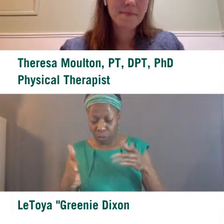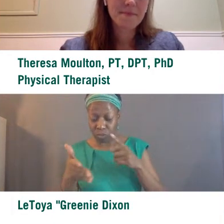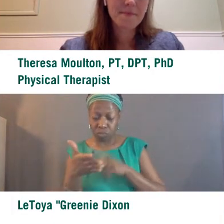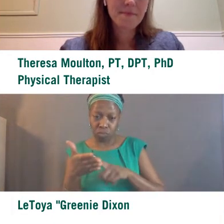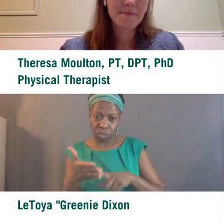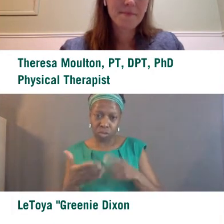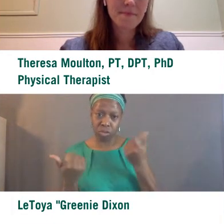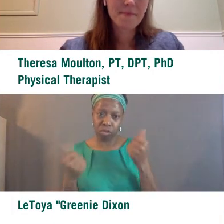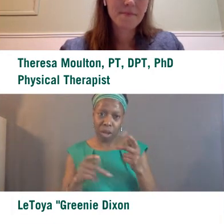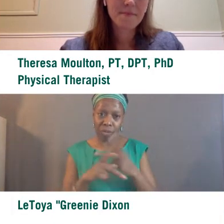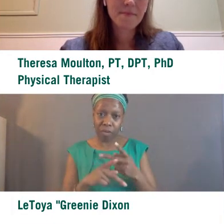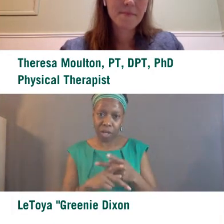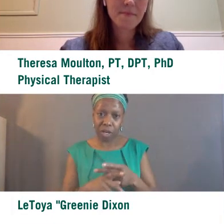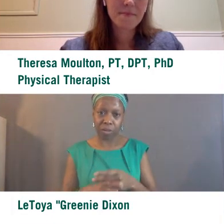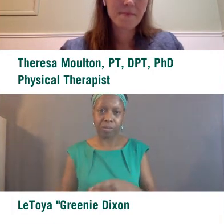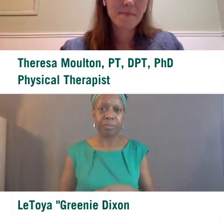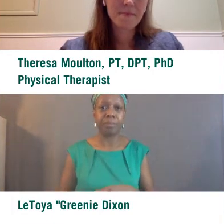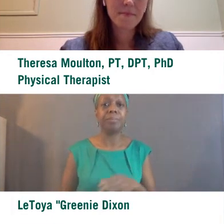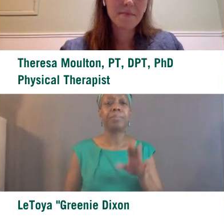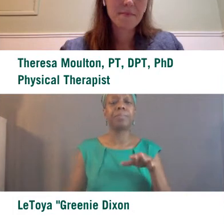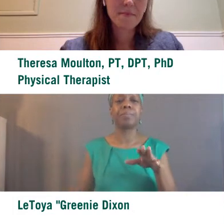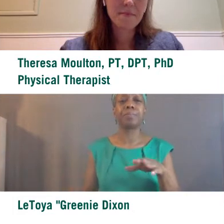Yeah, I think that there's quite a bit of understanding